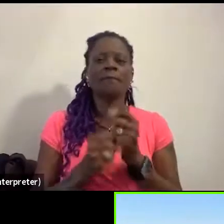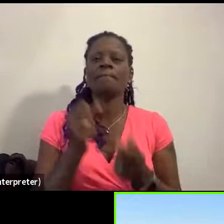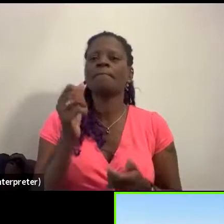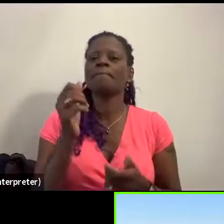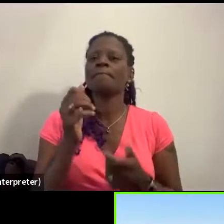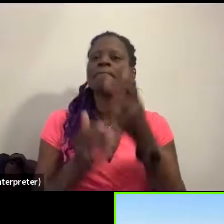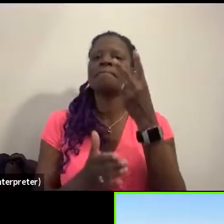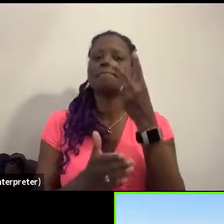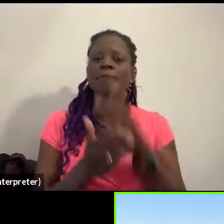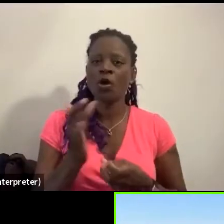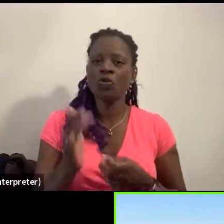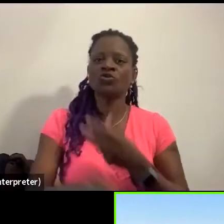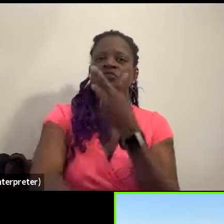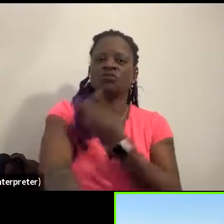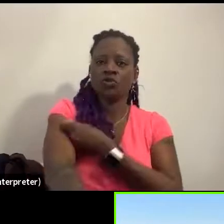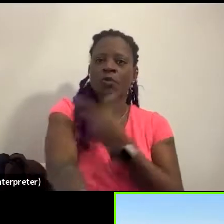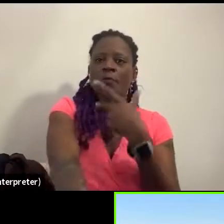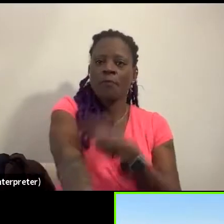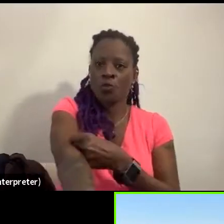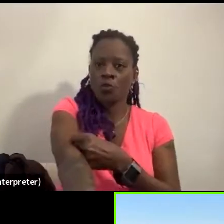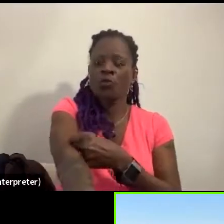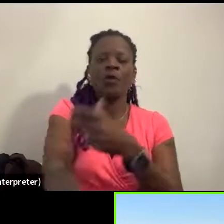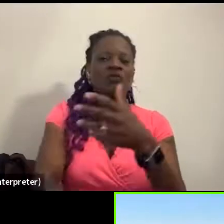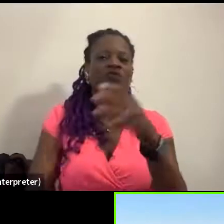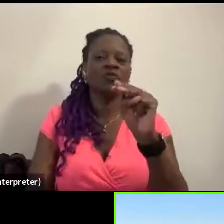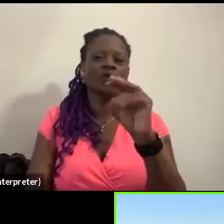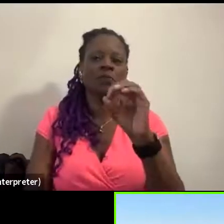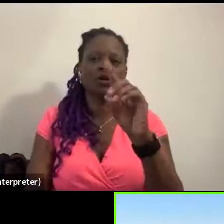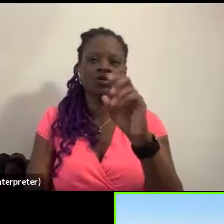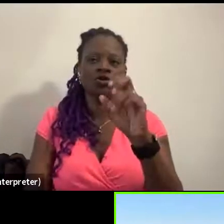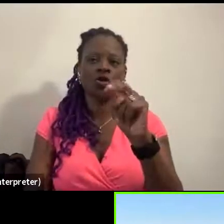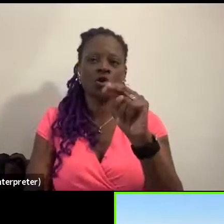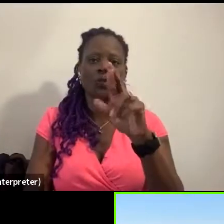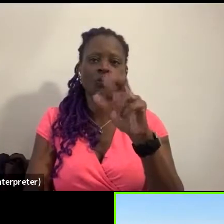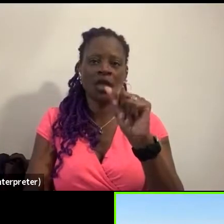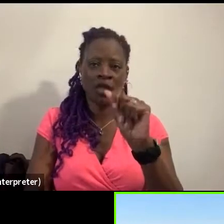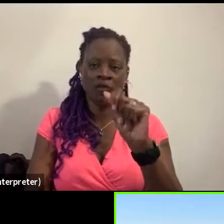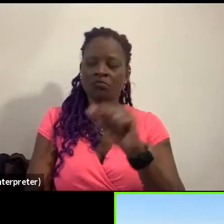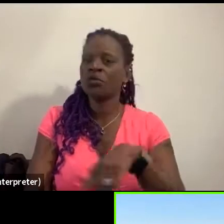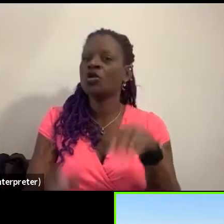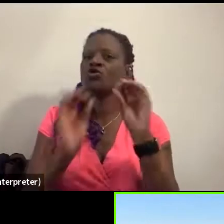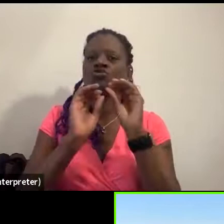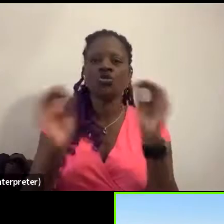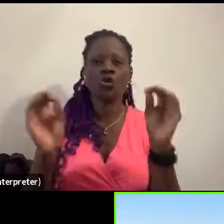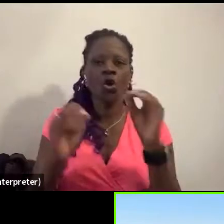vaccine and feeling very few after effects from either of those doses.